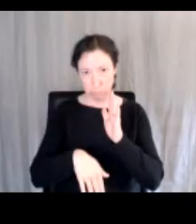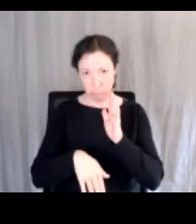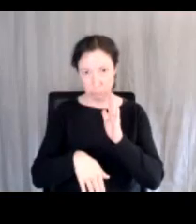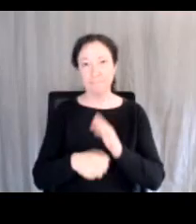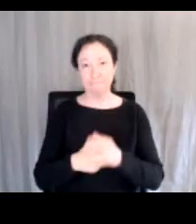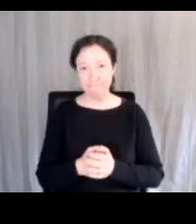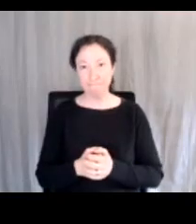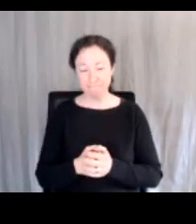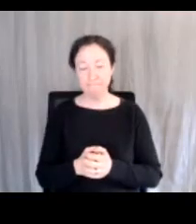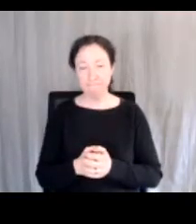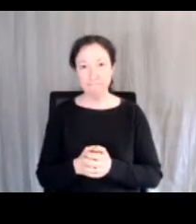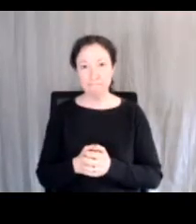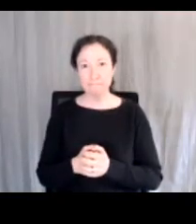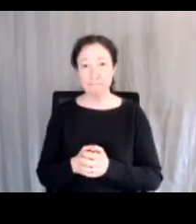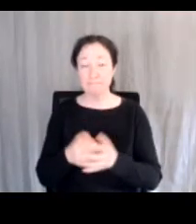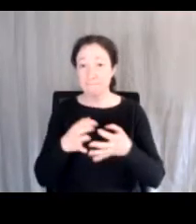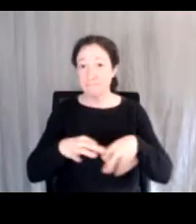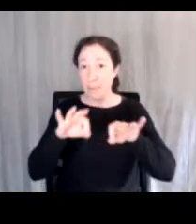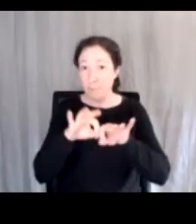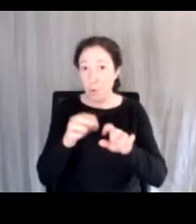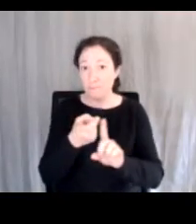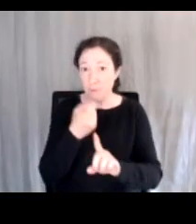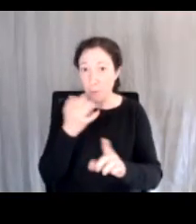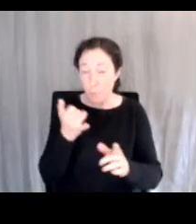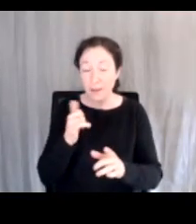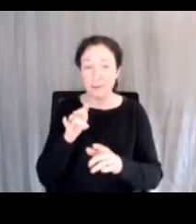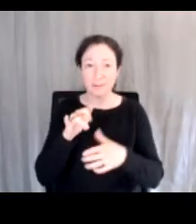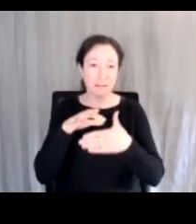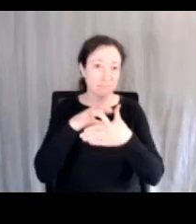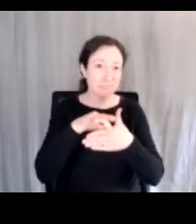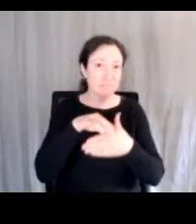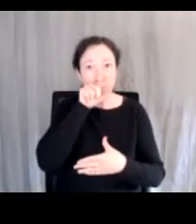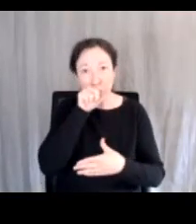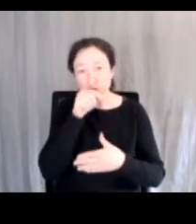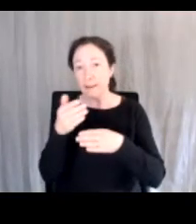And key sources of protein are gonna be those lean meats we talked about poultry and fish, eggs,